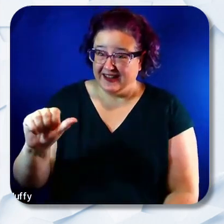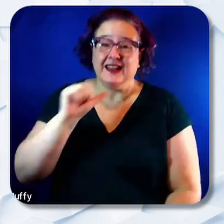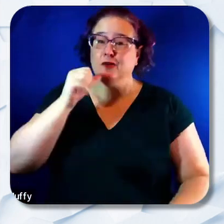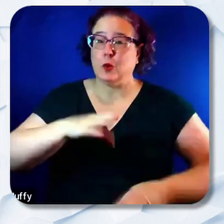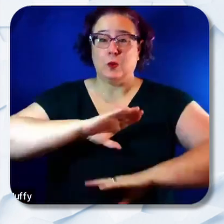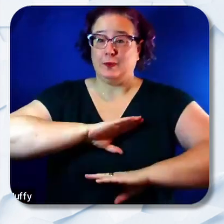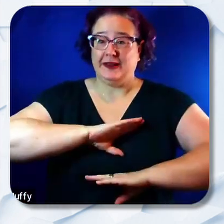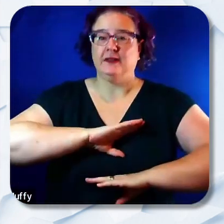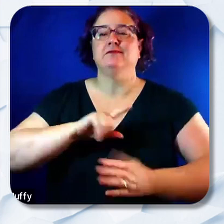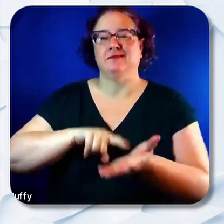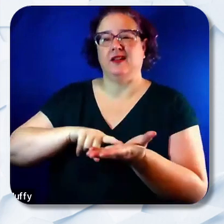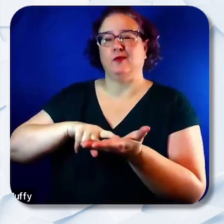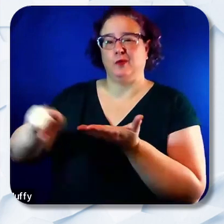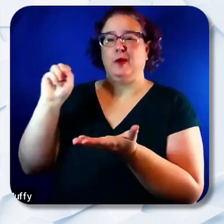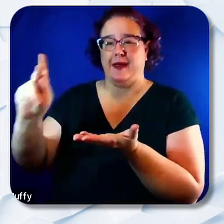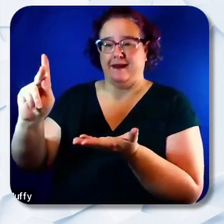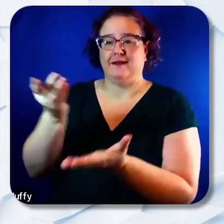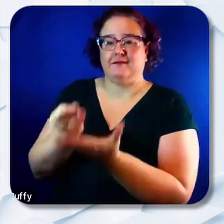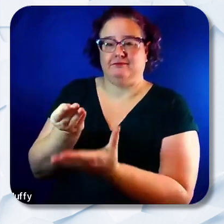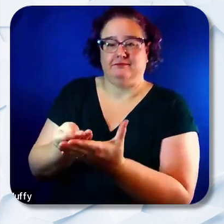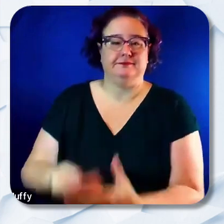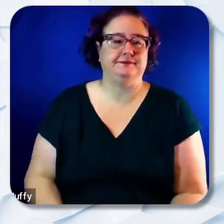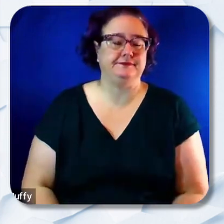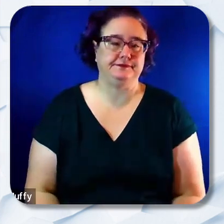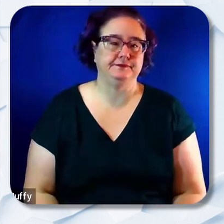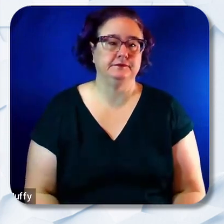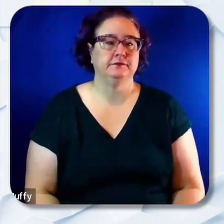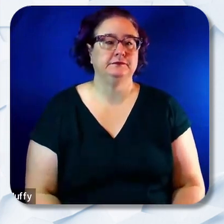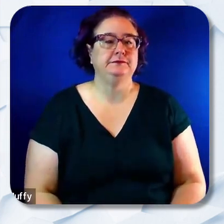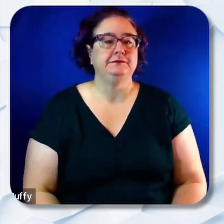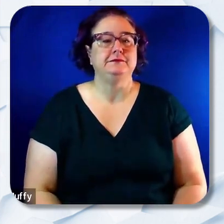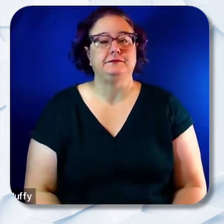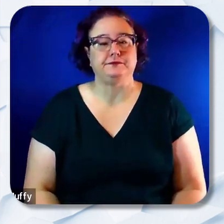the funds.